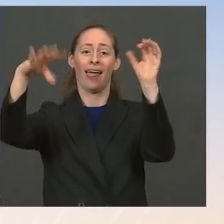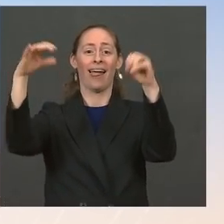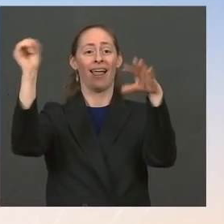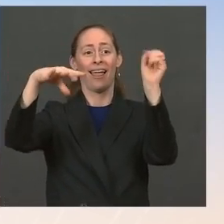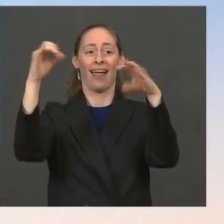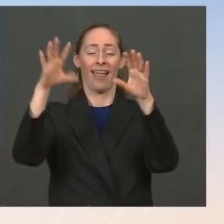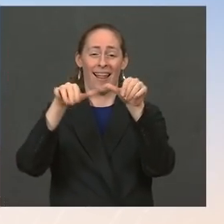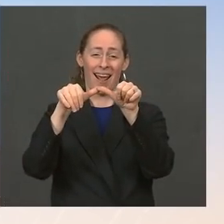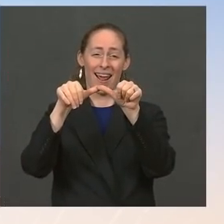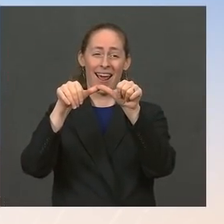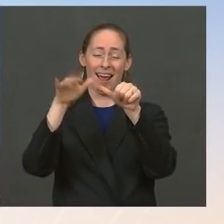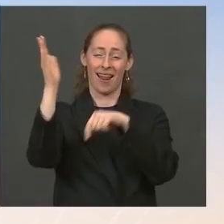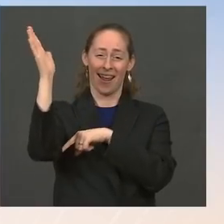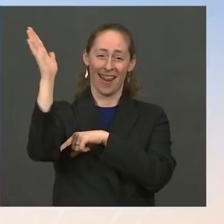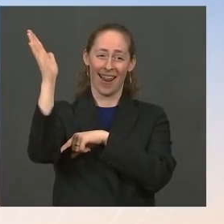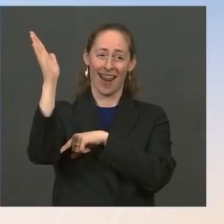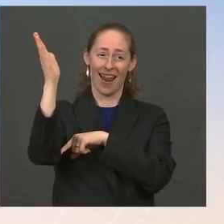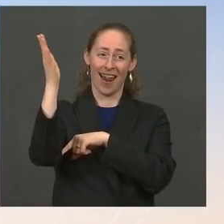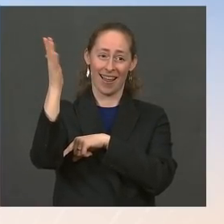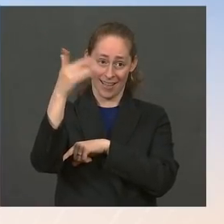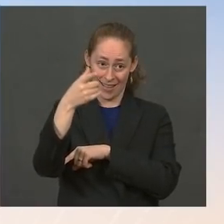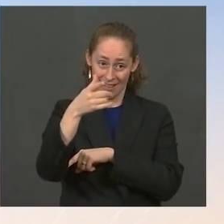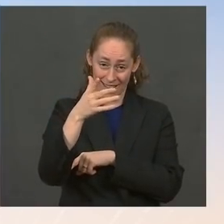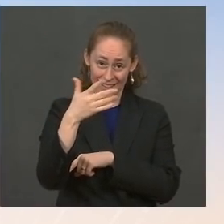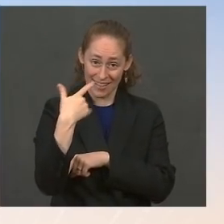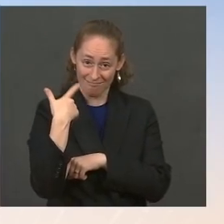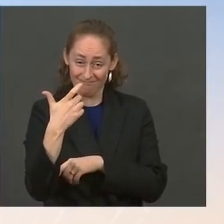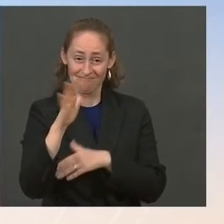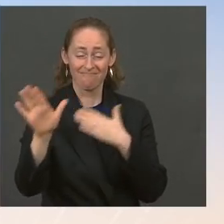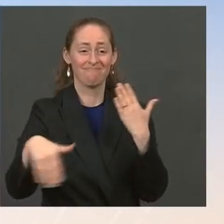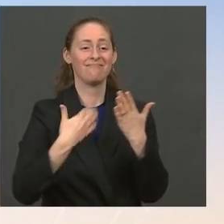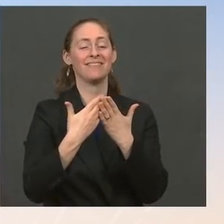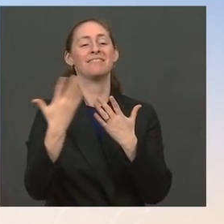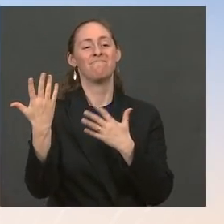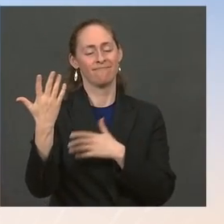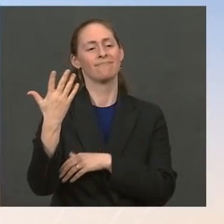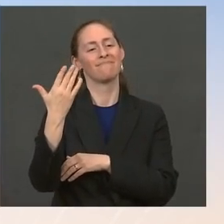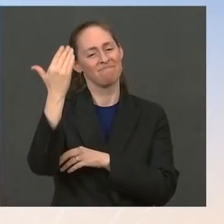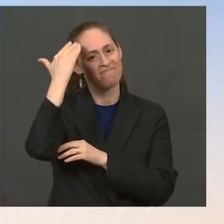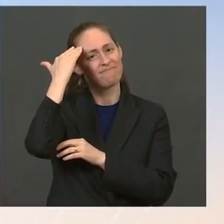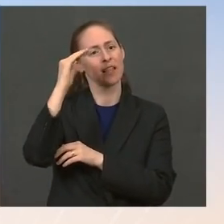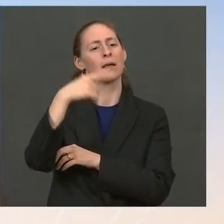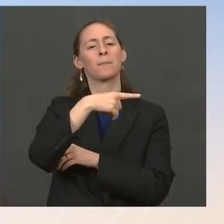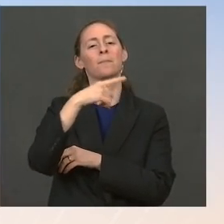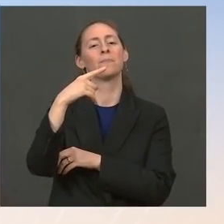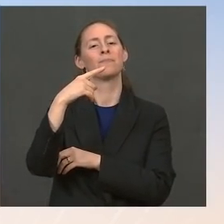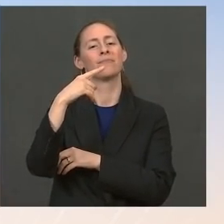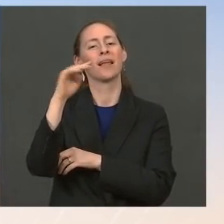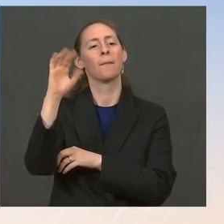For those of you who didn't watch all of it: He mused about -- he shared his wish that he could have been in Tiananmen Square.